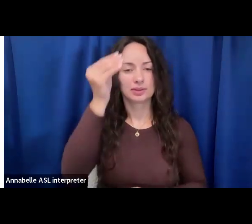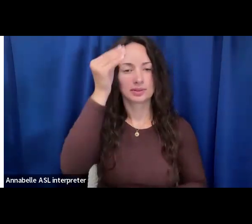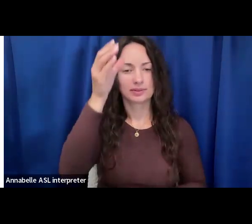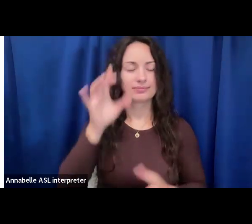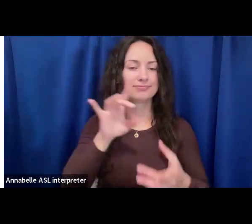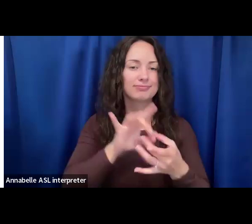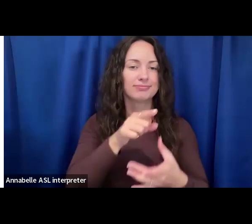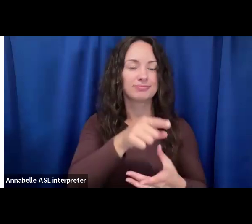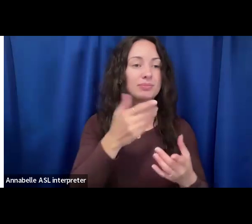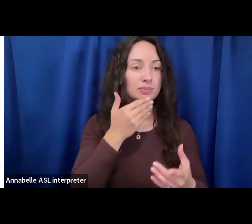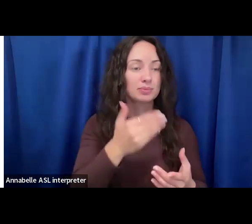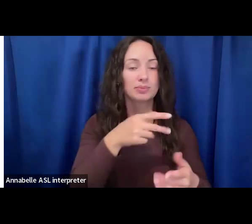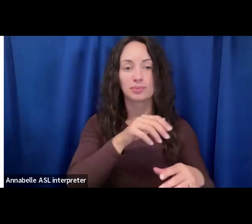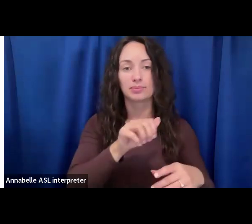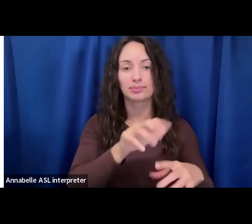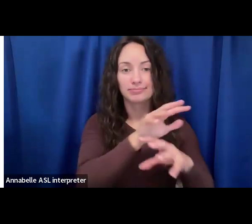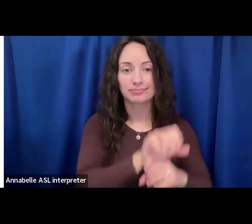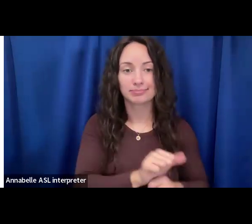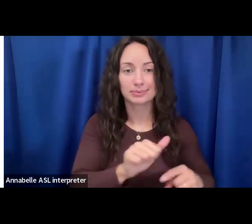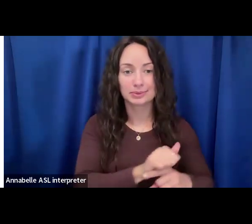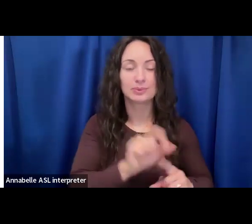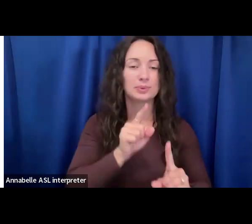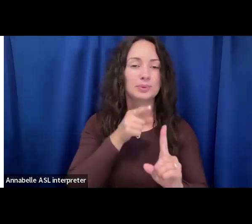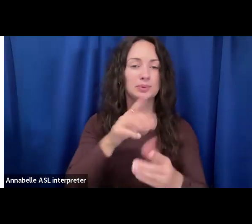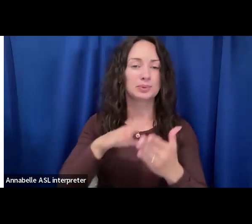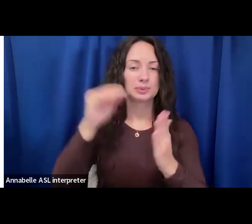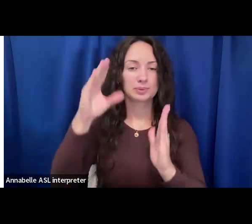practices to increase the participation of students from low income backgrounds